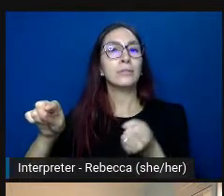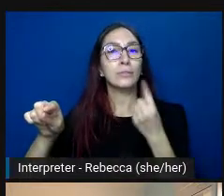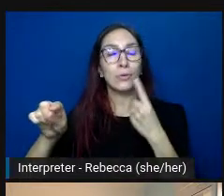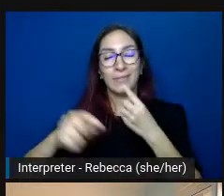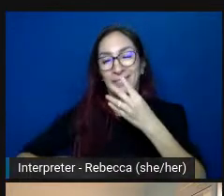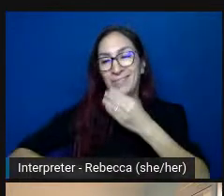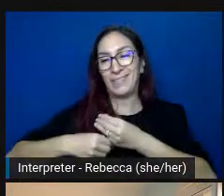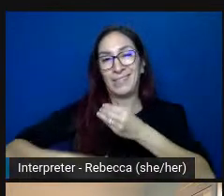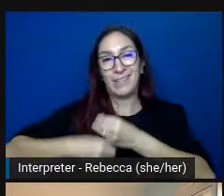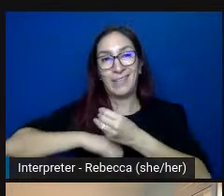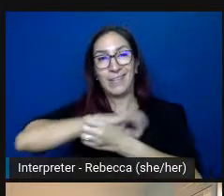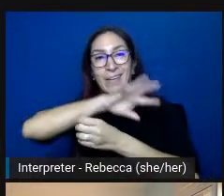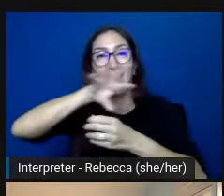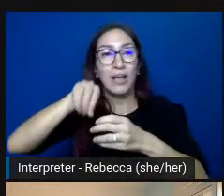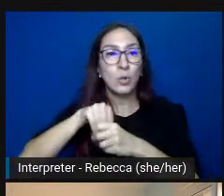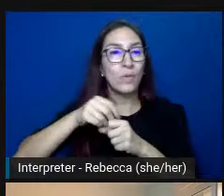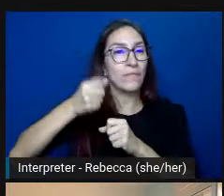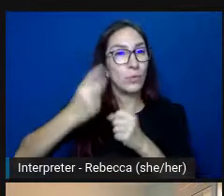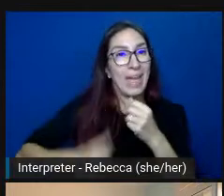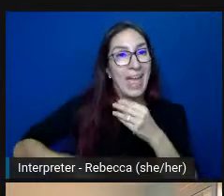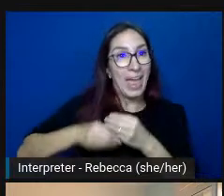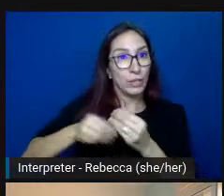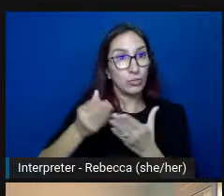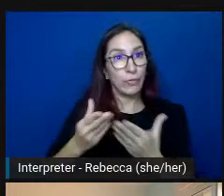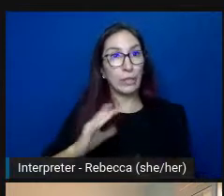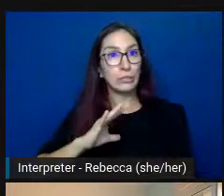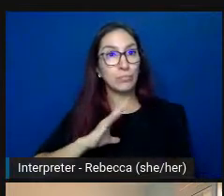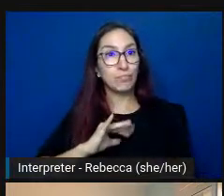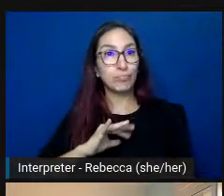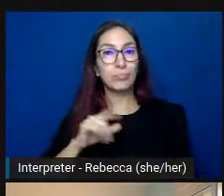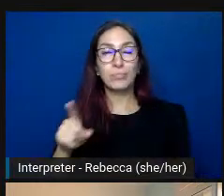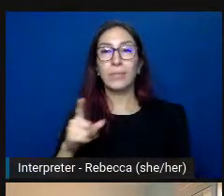fully accessible. It also came with a couple of extra things.